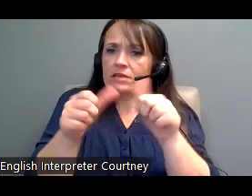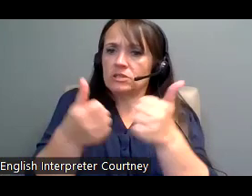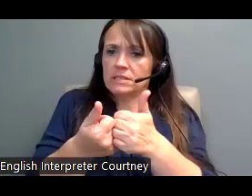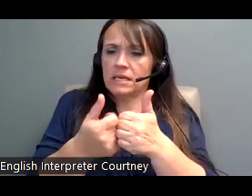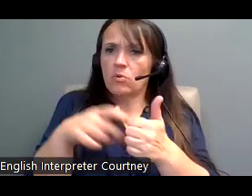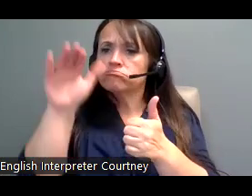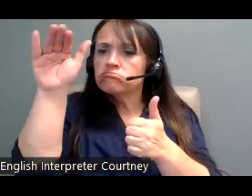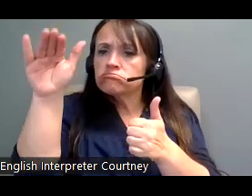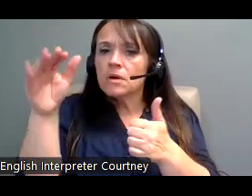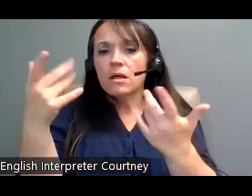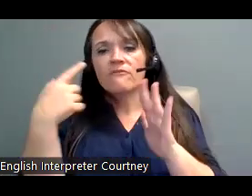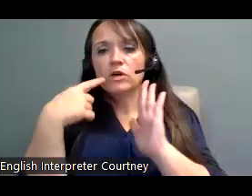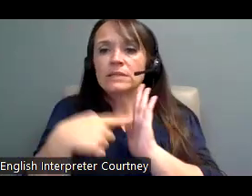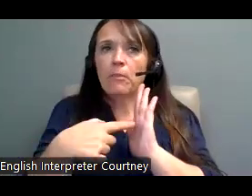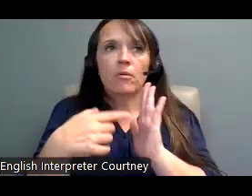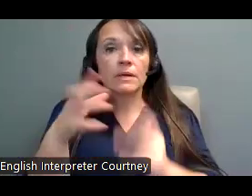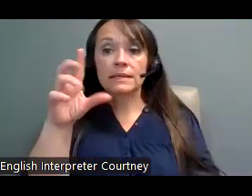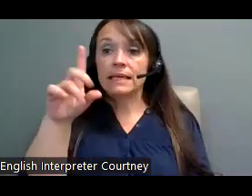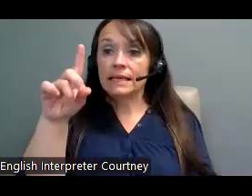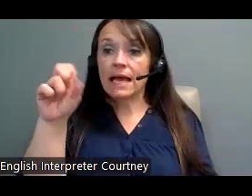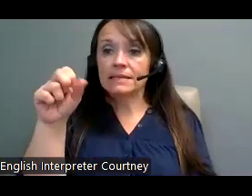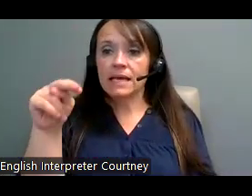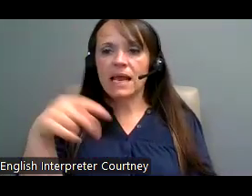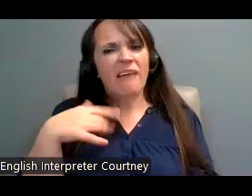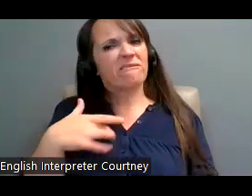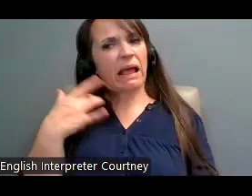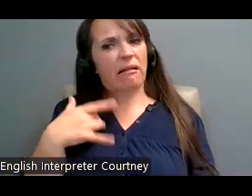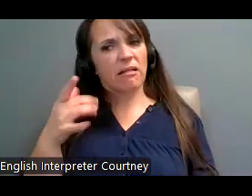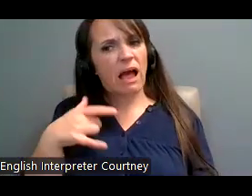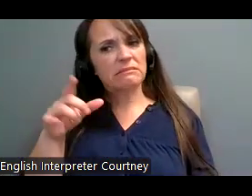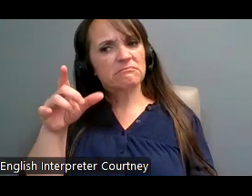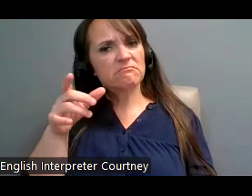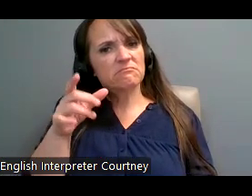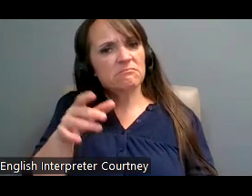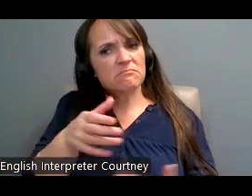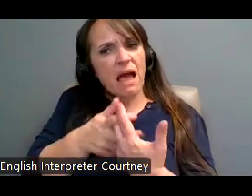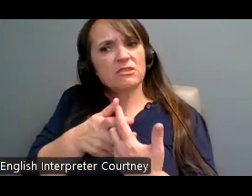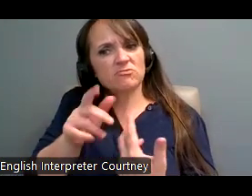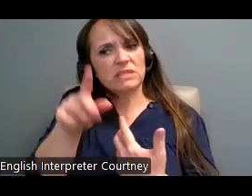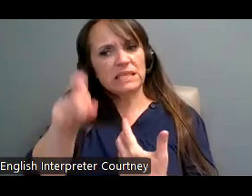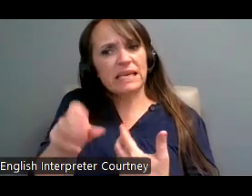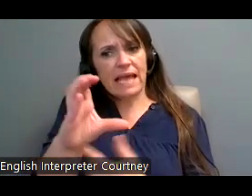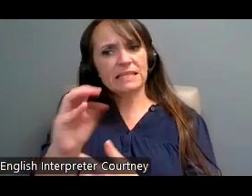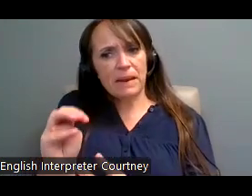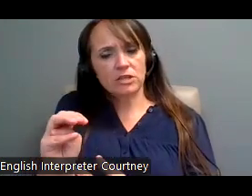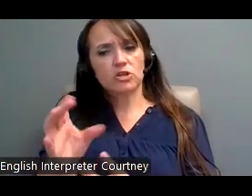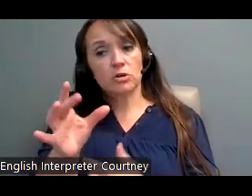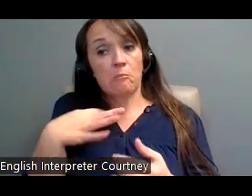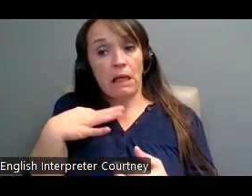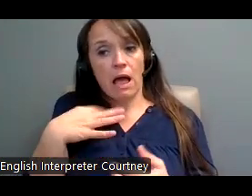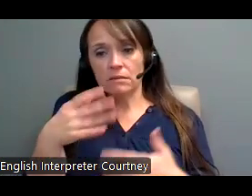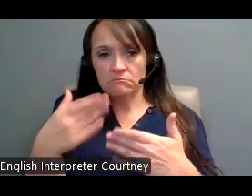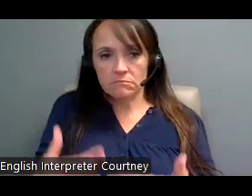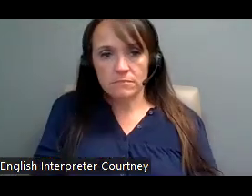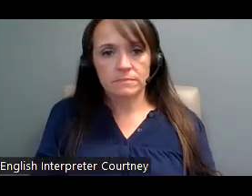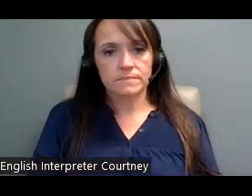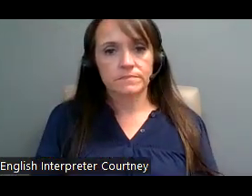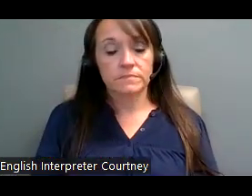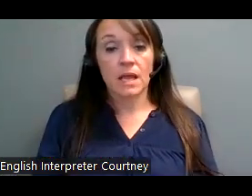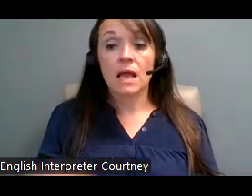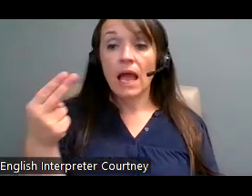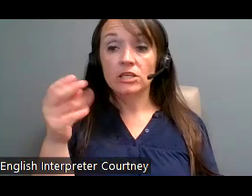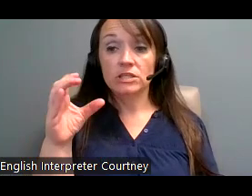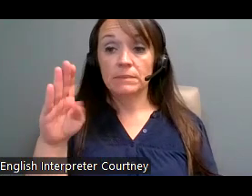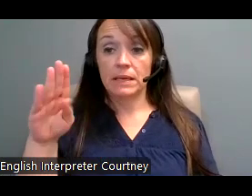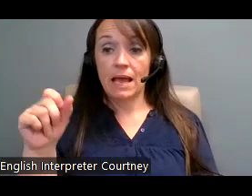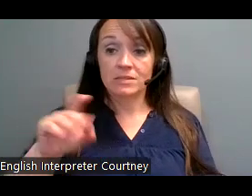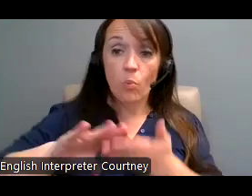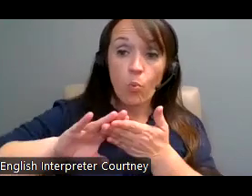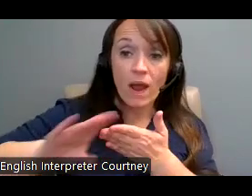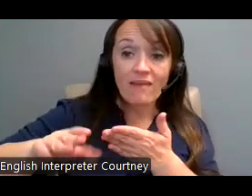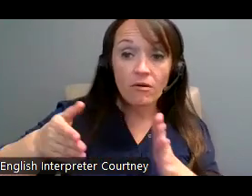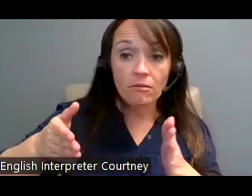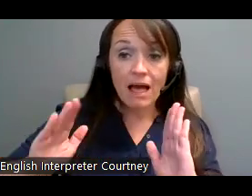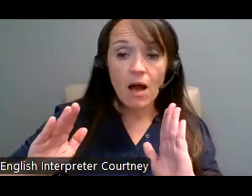them and go through the application process. There is a long waiting list in South Carolina